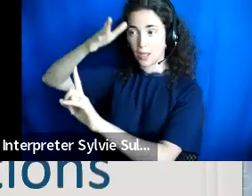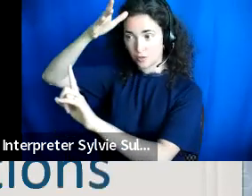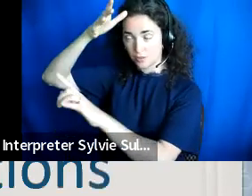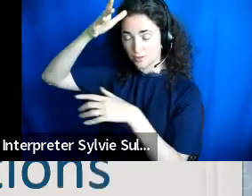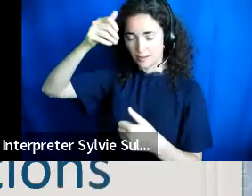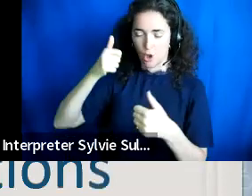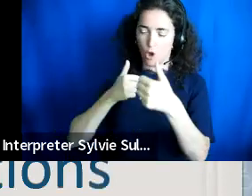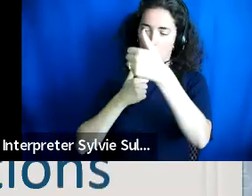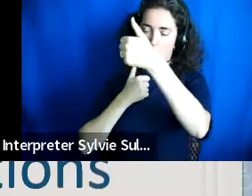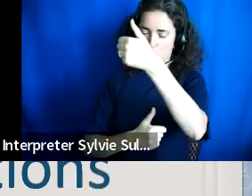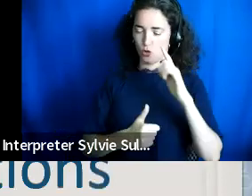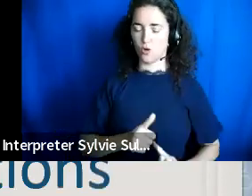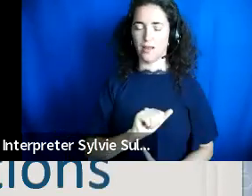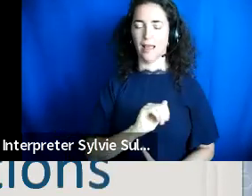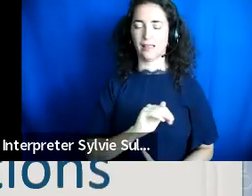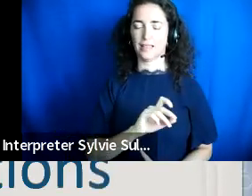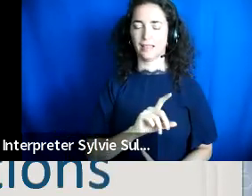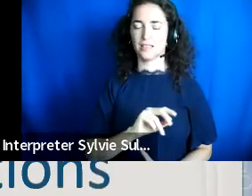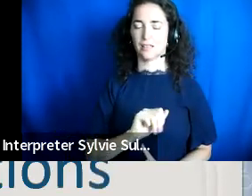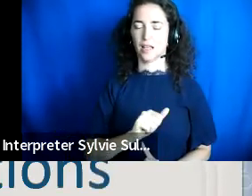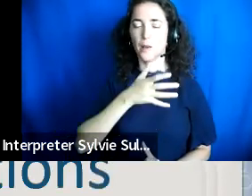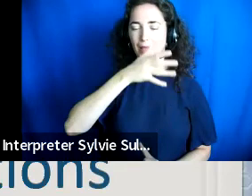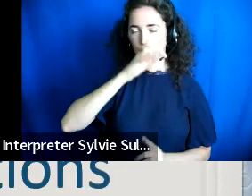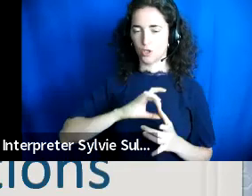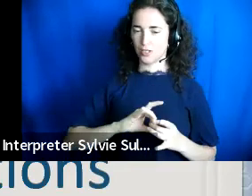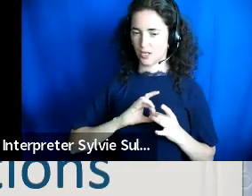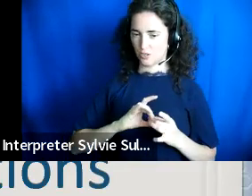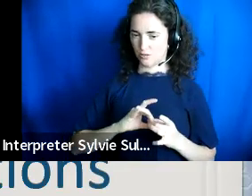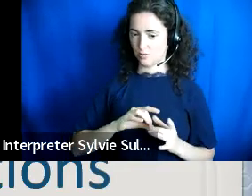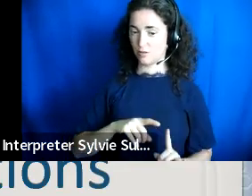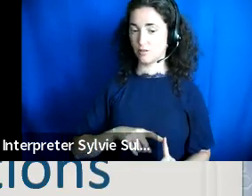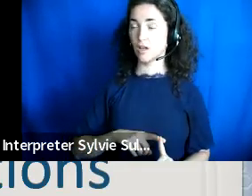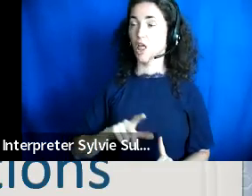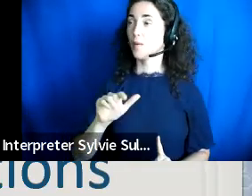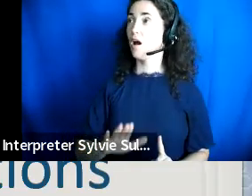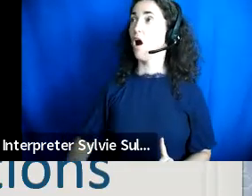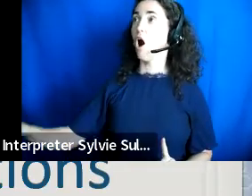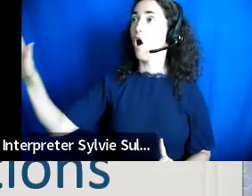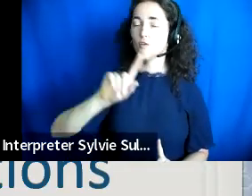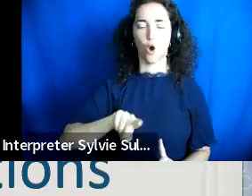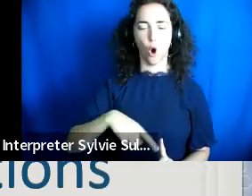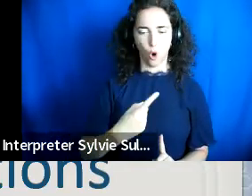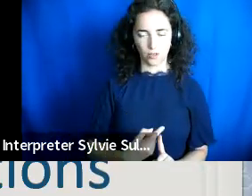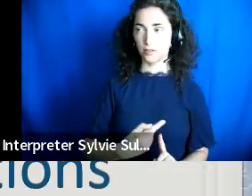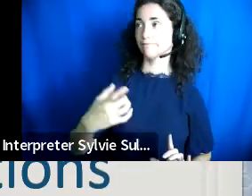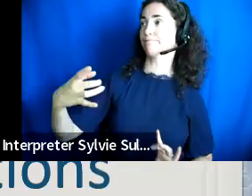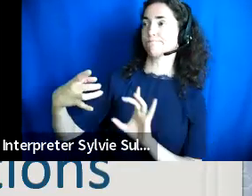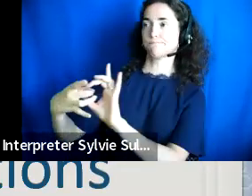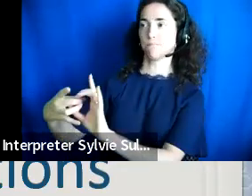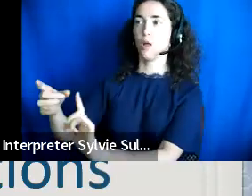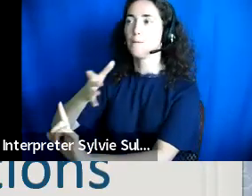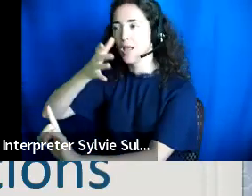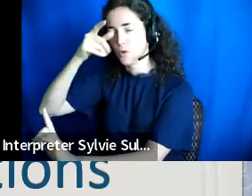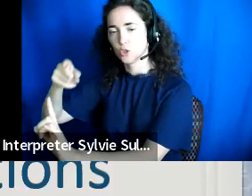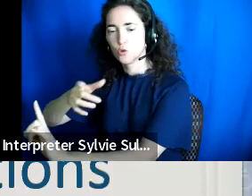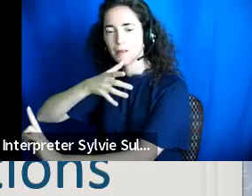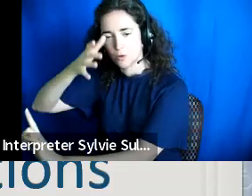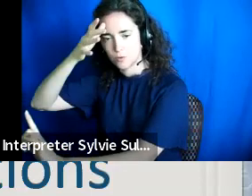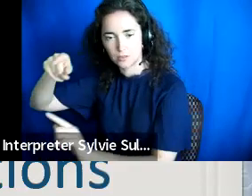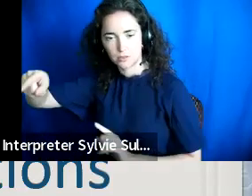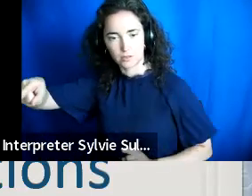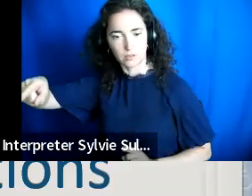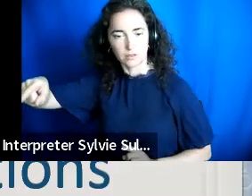A kitty to parent connections is the only Louisiana's only affiliate member for parents, a parent parent network.